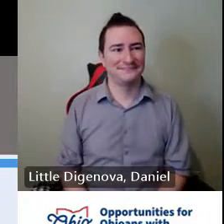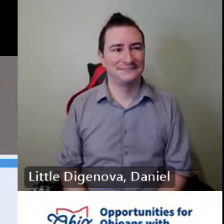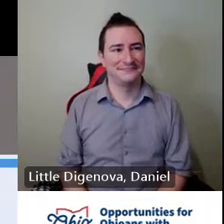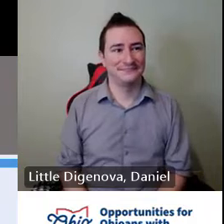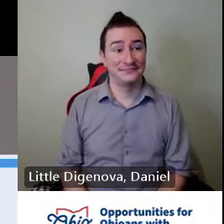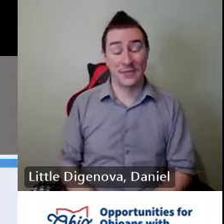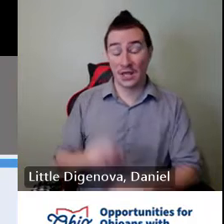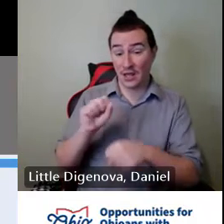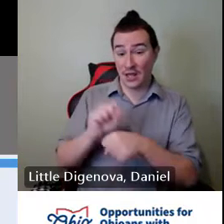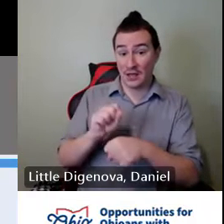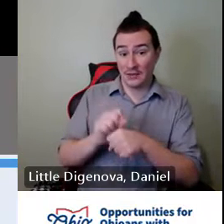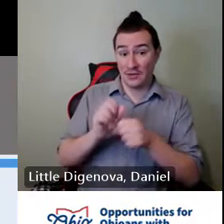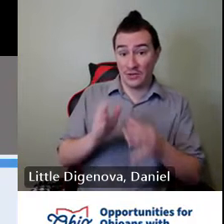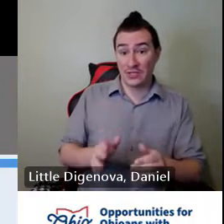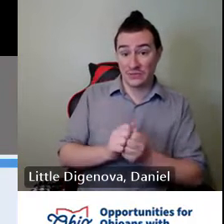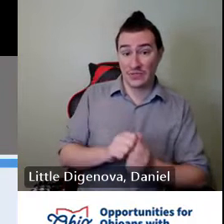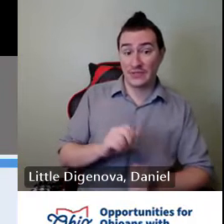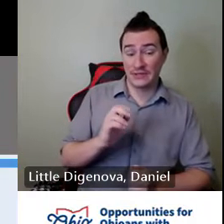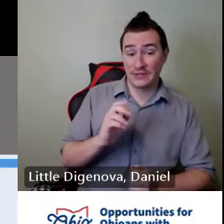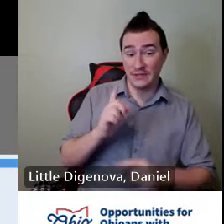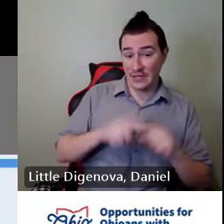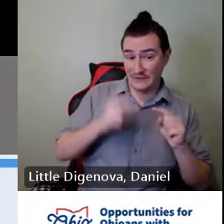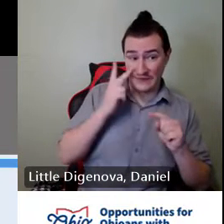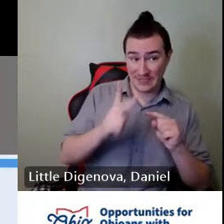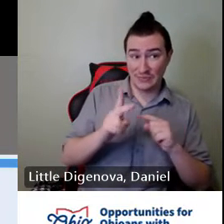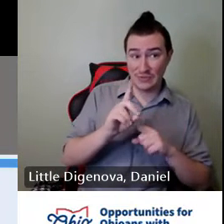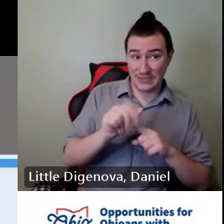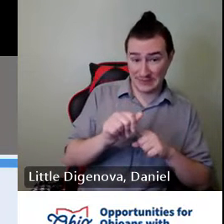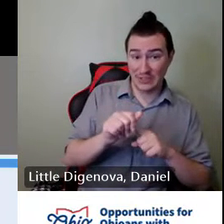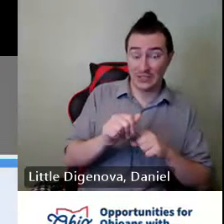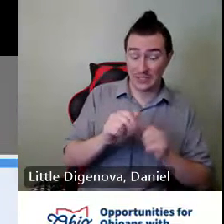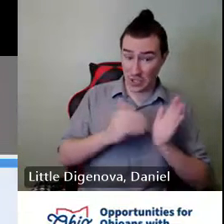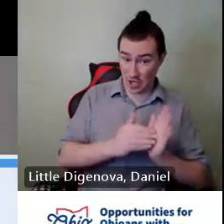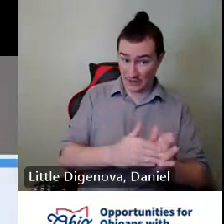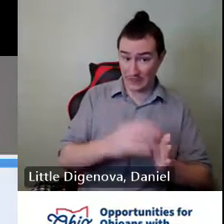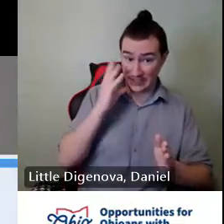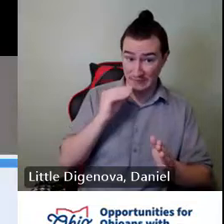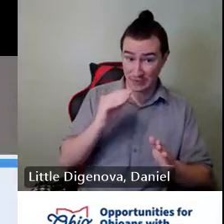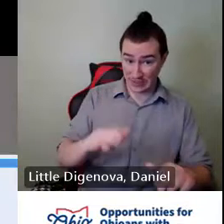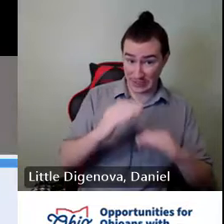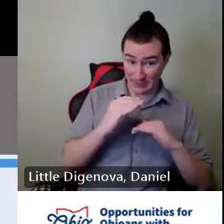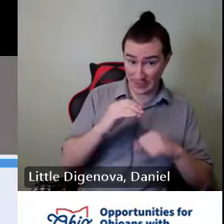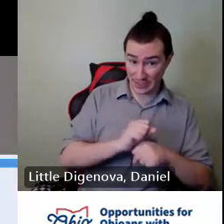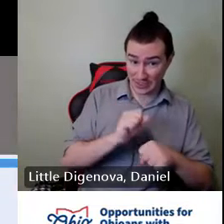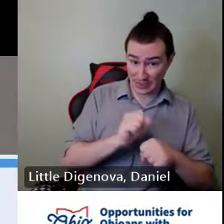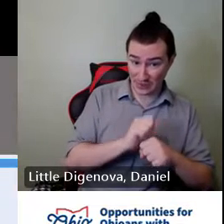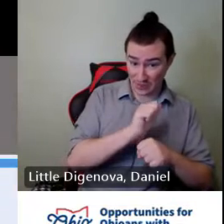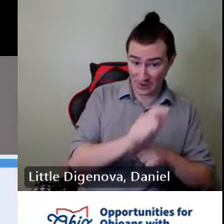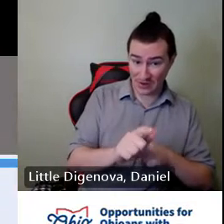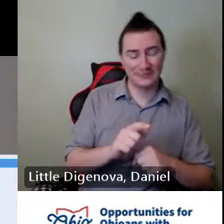experience disability-related limitations at work? Shelly: No, an employee with any disability, whether it's